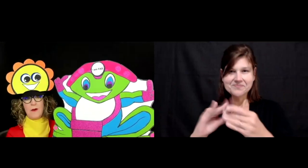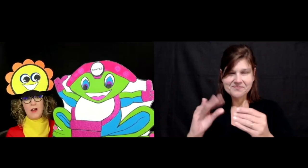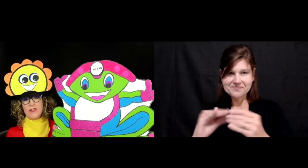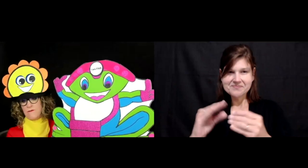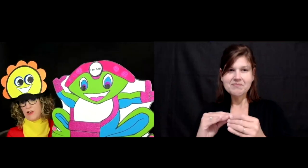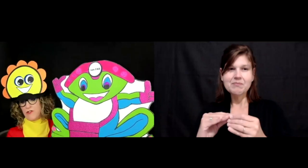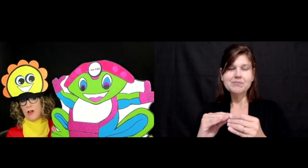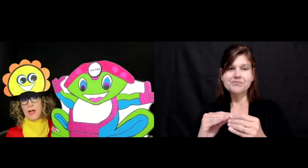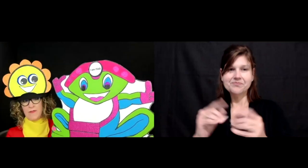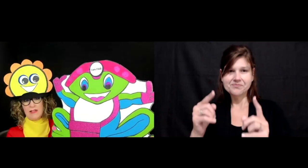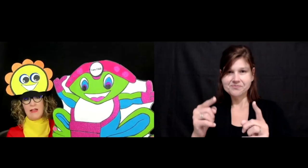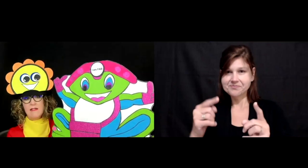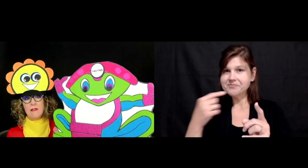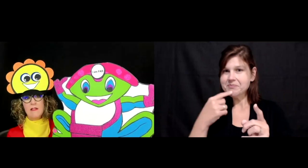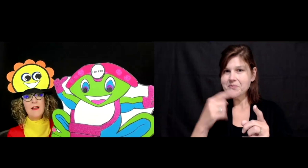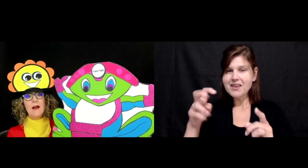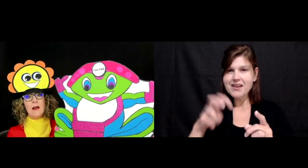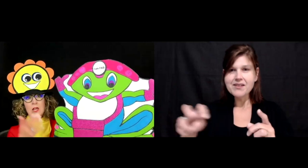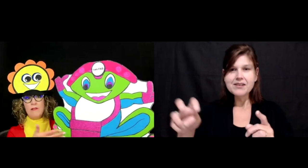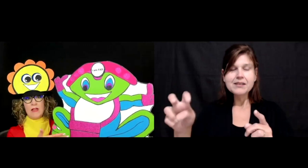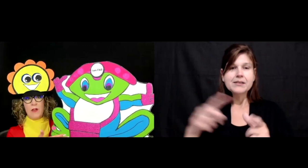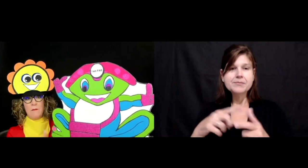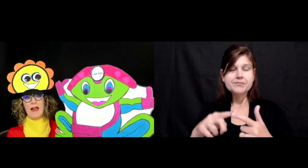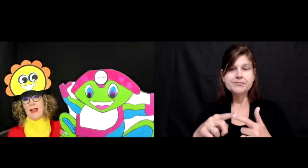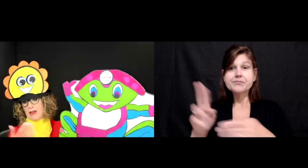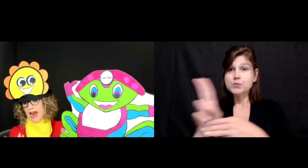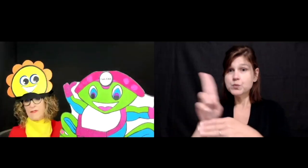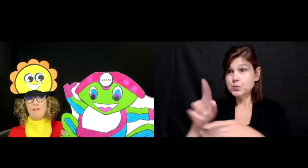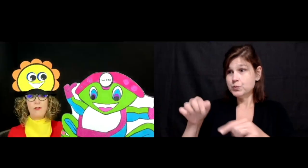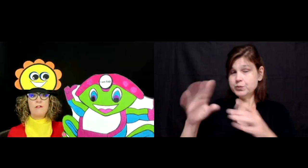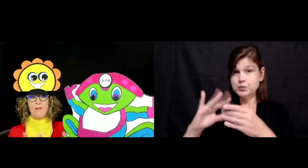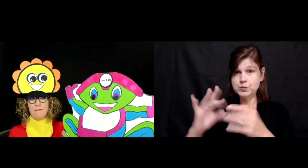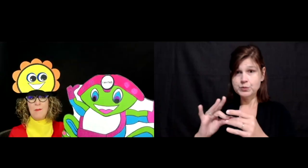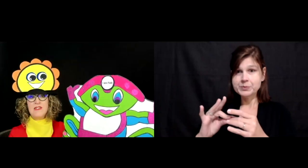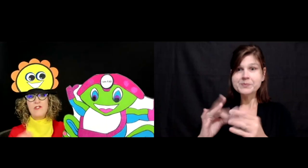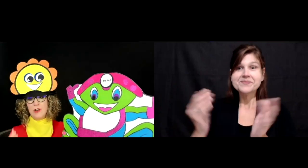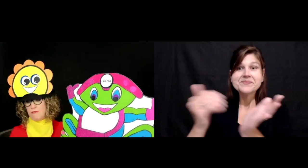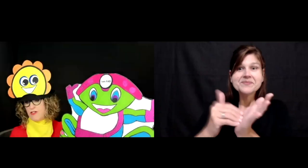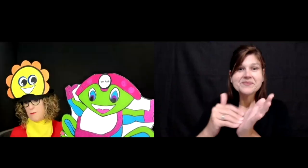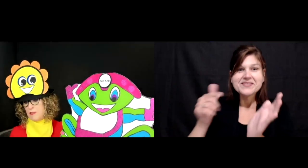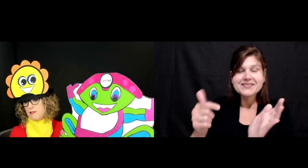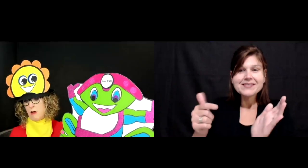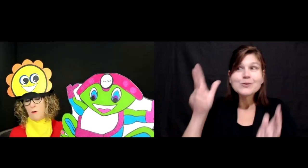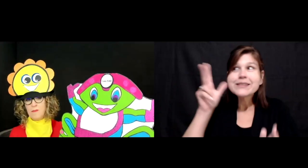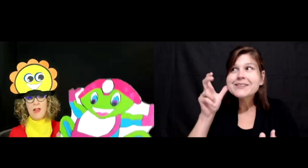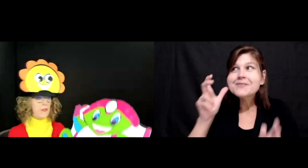the market adventure in this instance, using them. And again, that story's got that repetition, rhythm, and song.